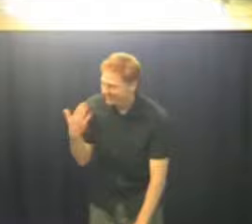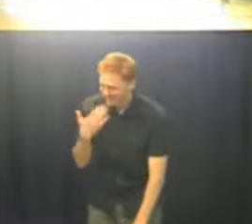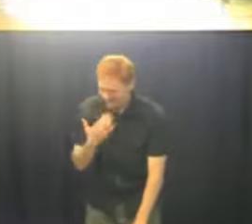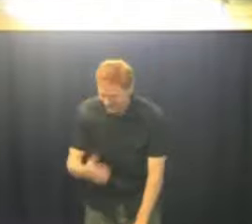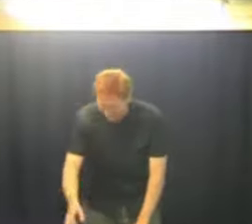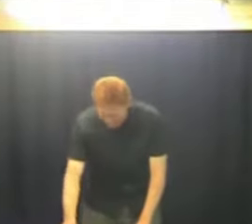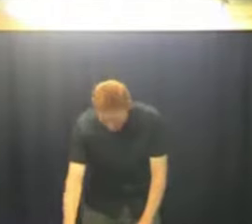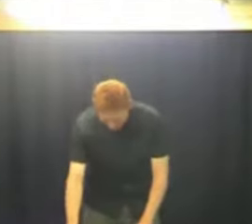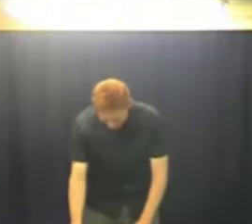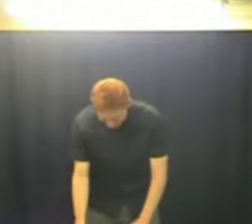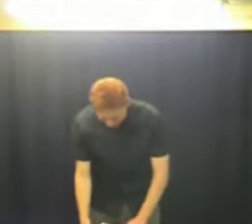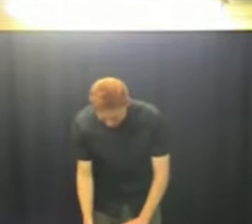Thank you very much